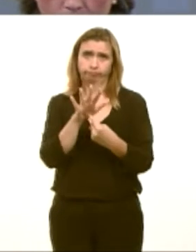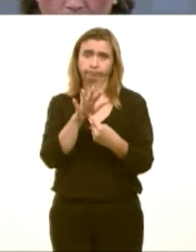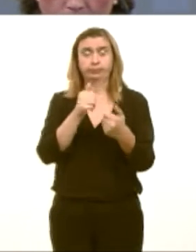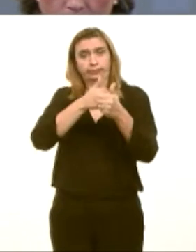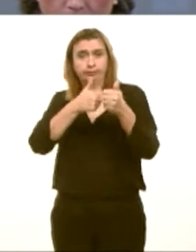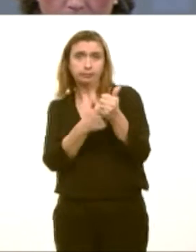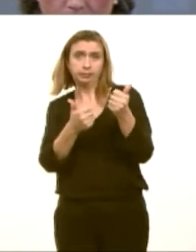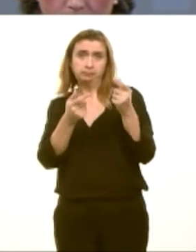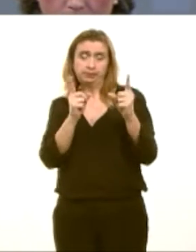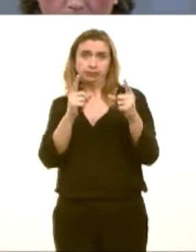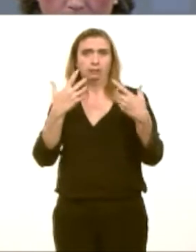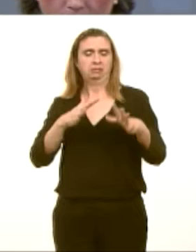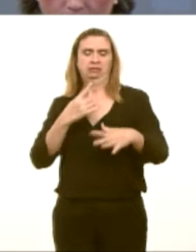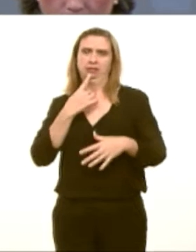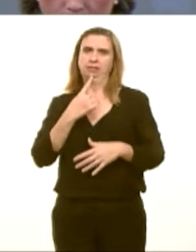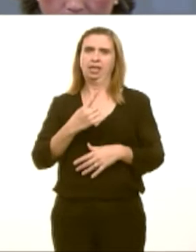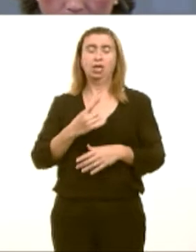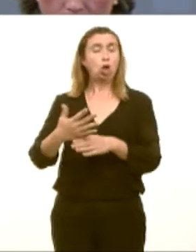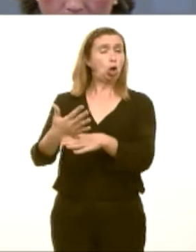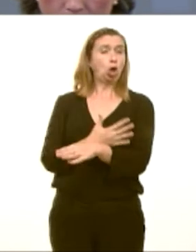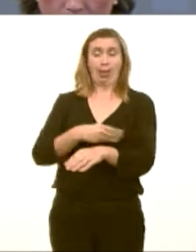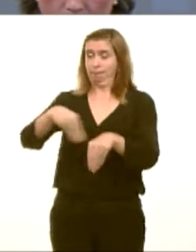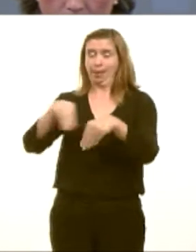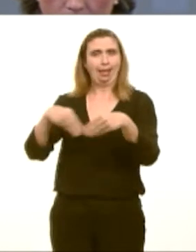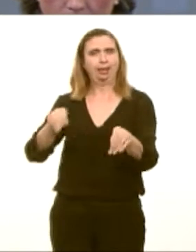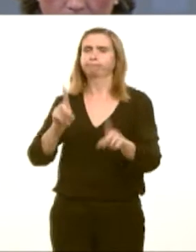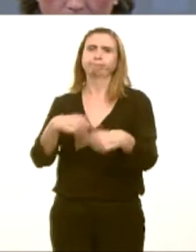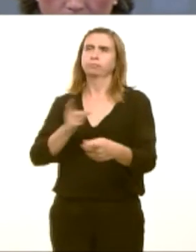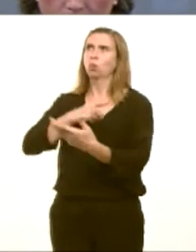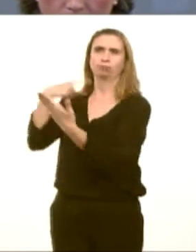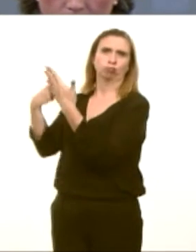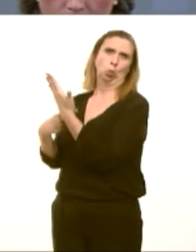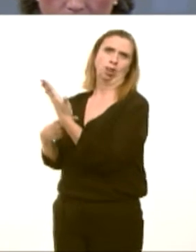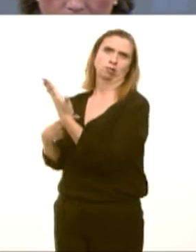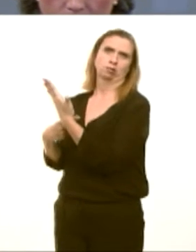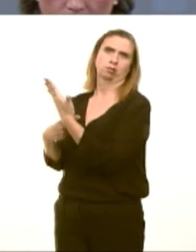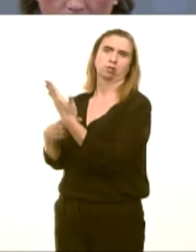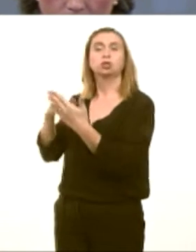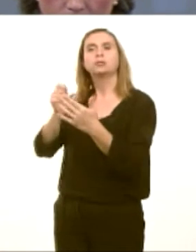out categorically any early payment under the rules that do allow for that payment to commence from October onwards.